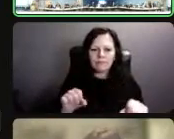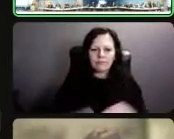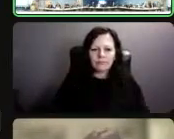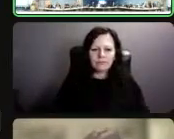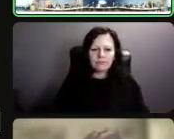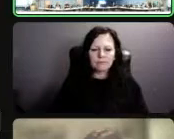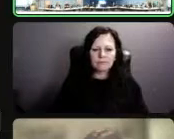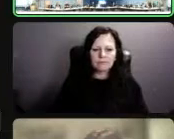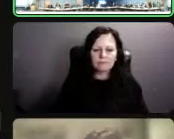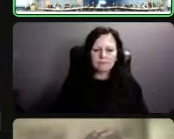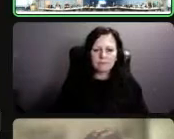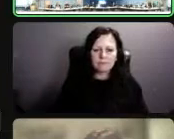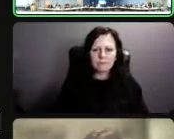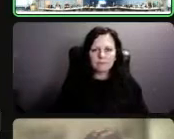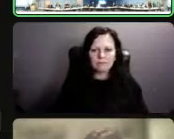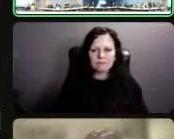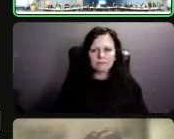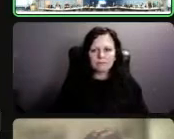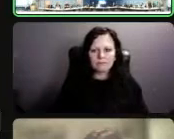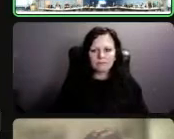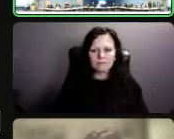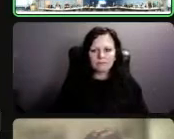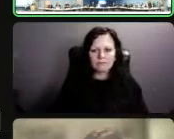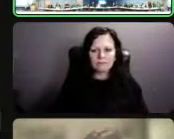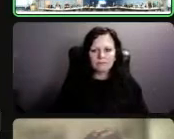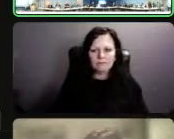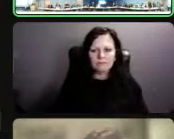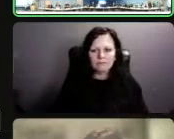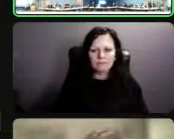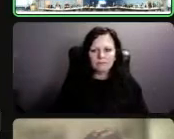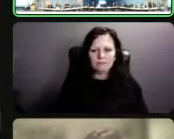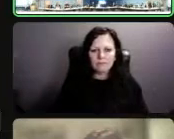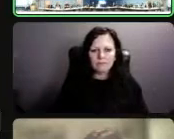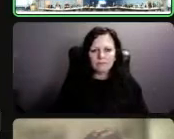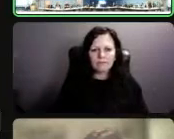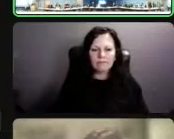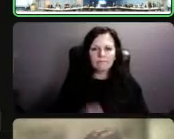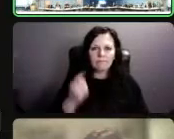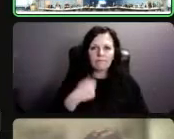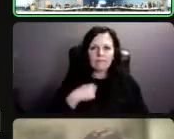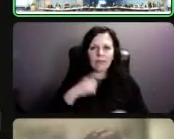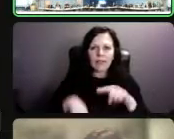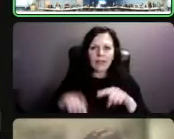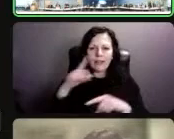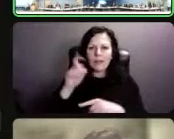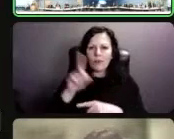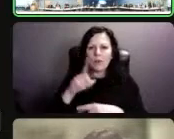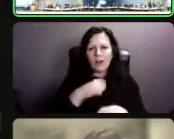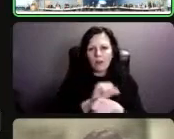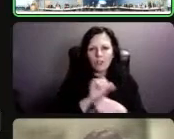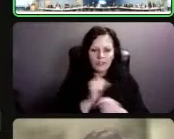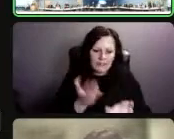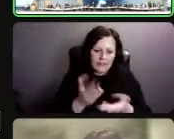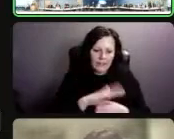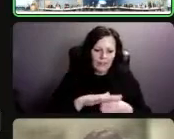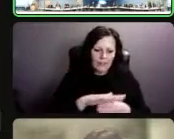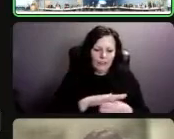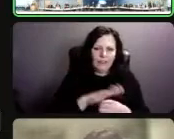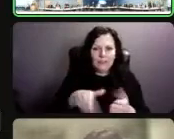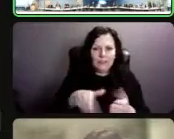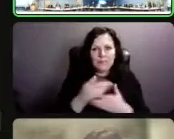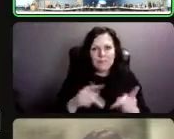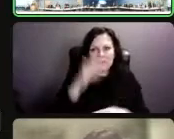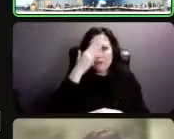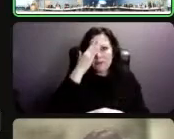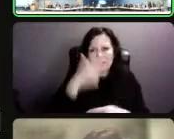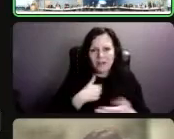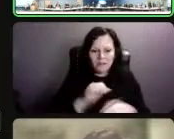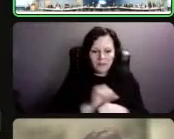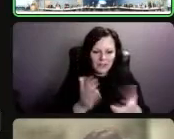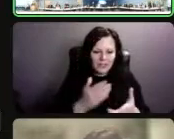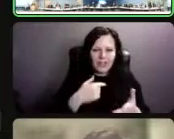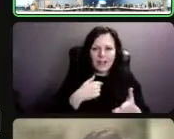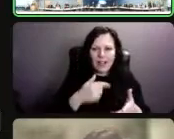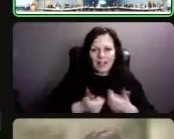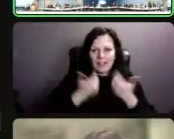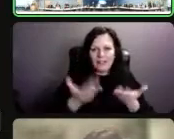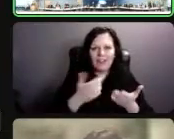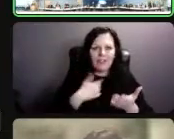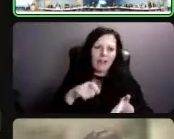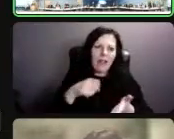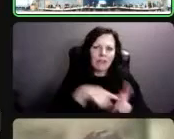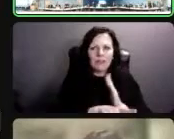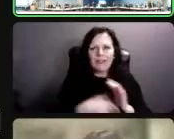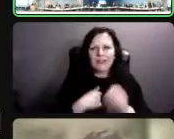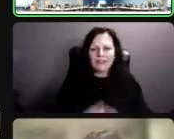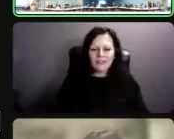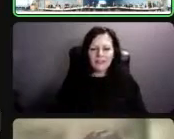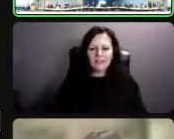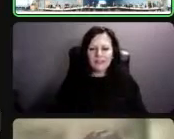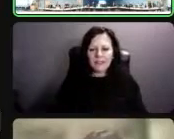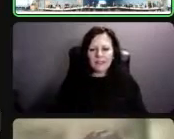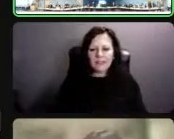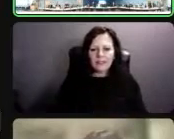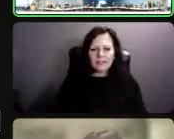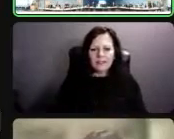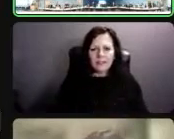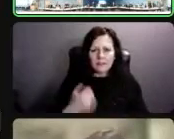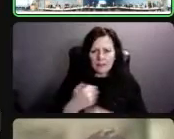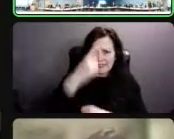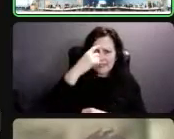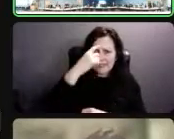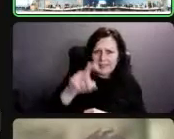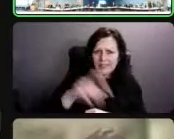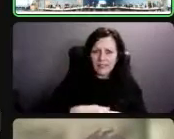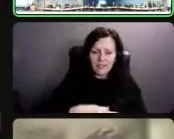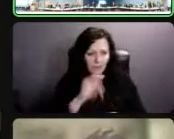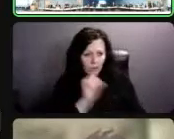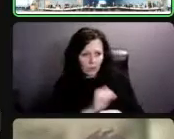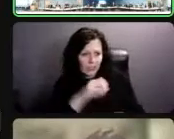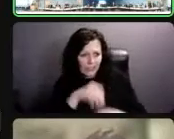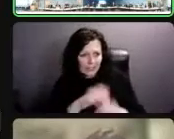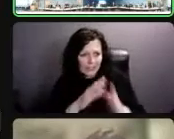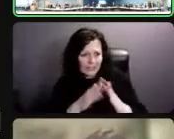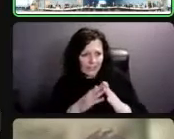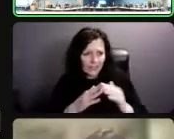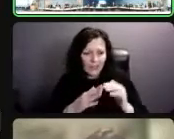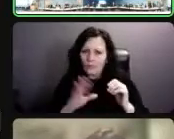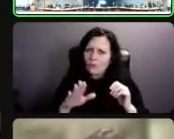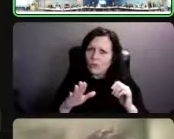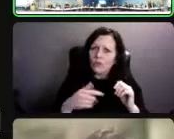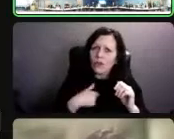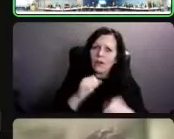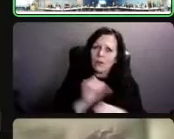BASIS WORK AND LIVE IN IT.